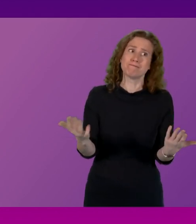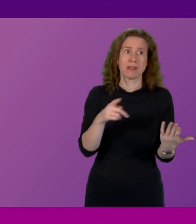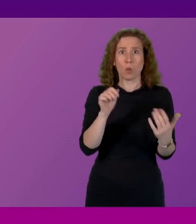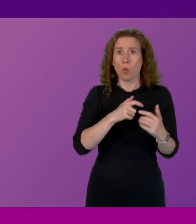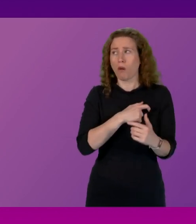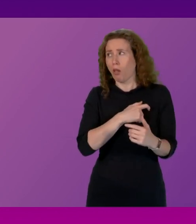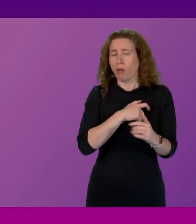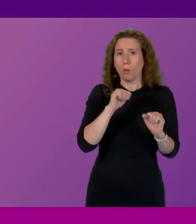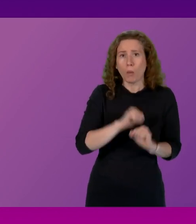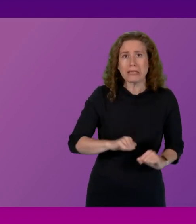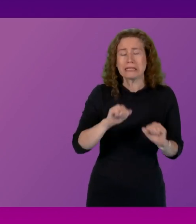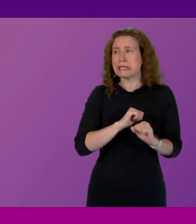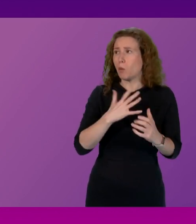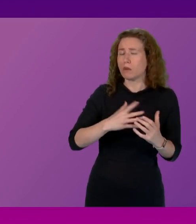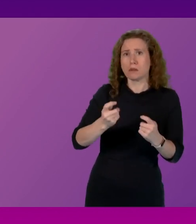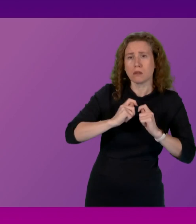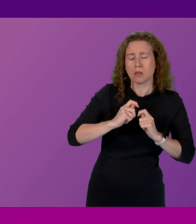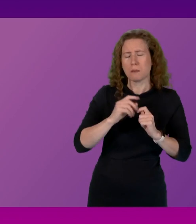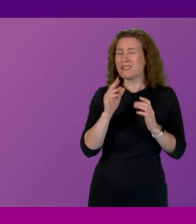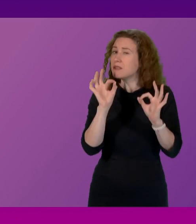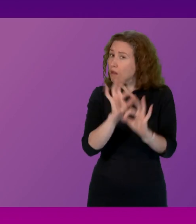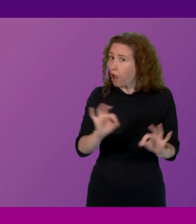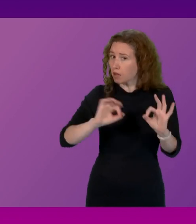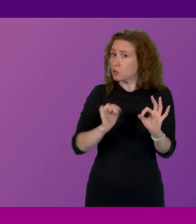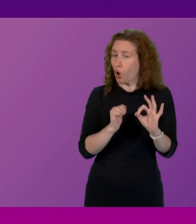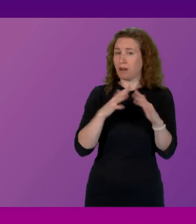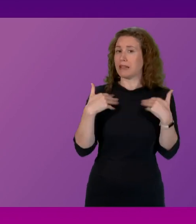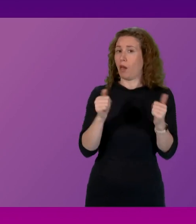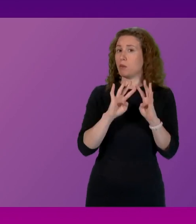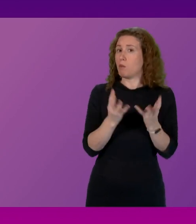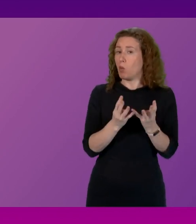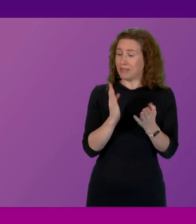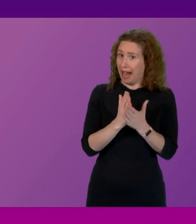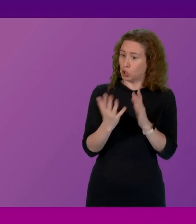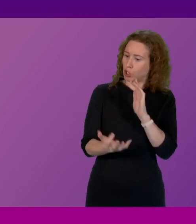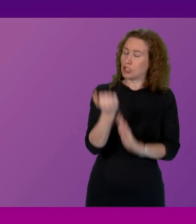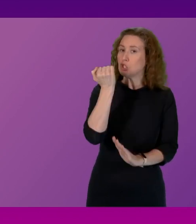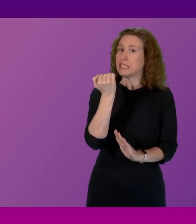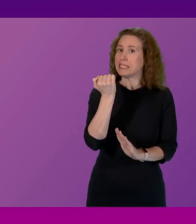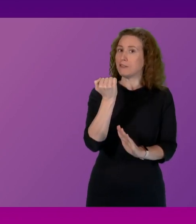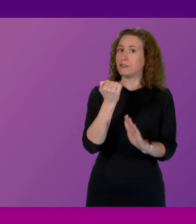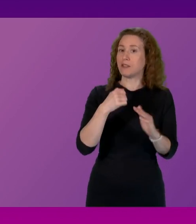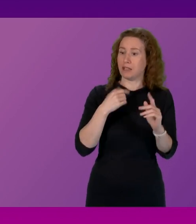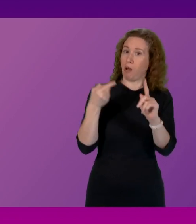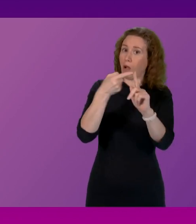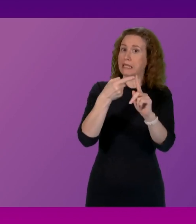In fact, none of Scotland’s health boards met the 62-day standard for starting cancer treatment. Macmillan Cancer Support has warned that